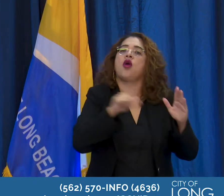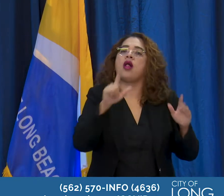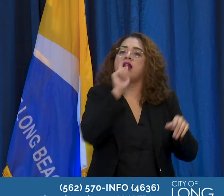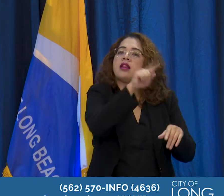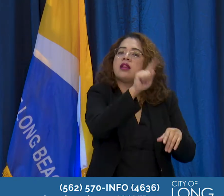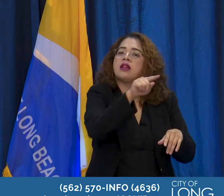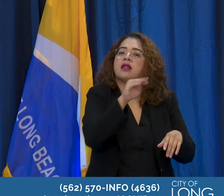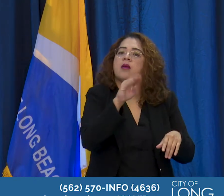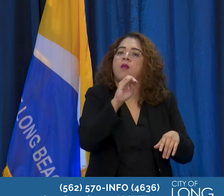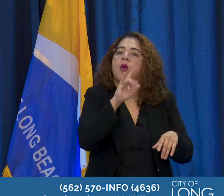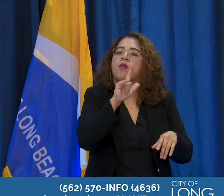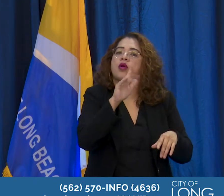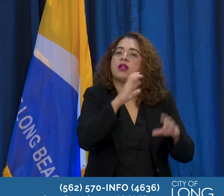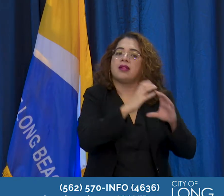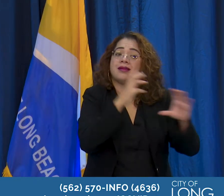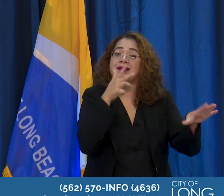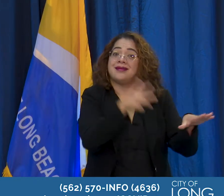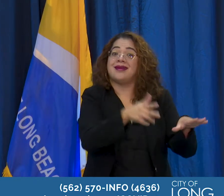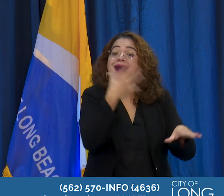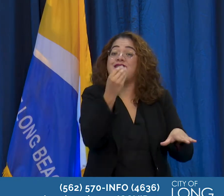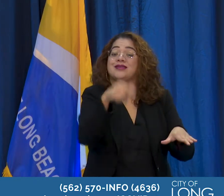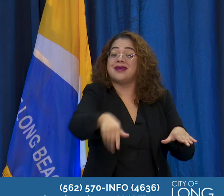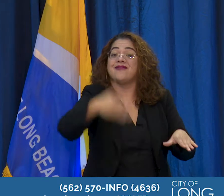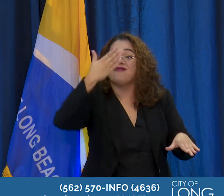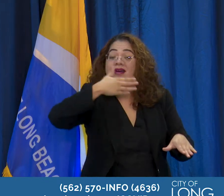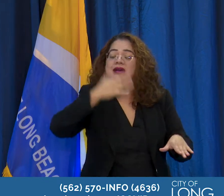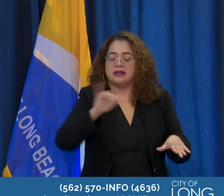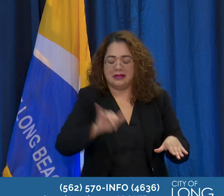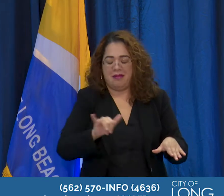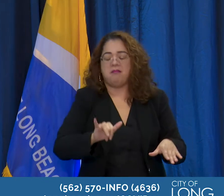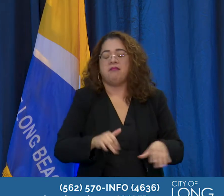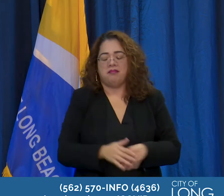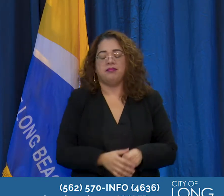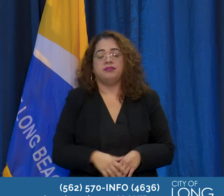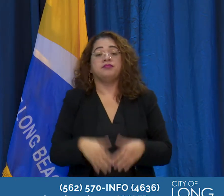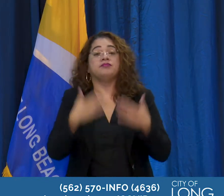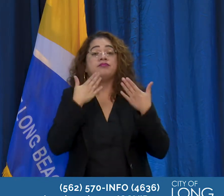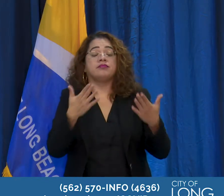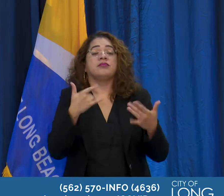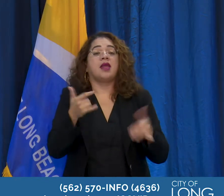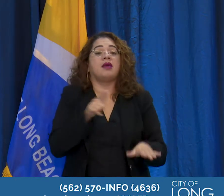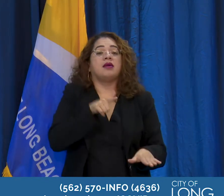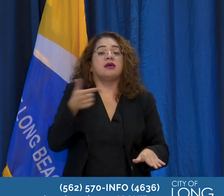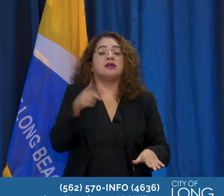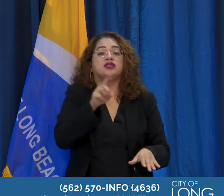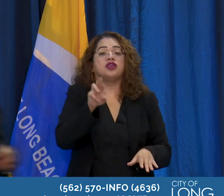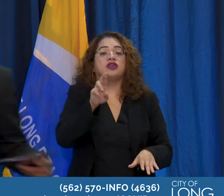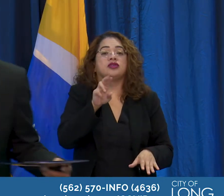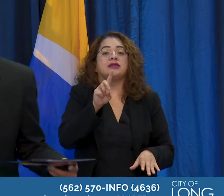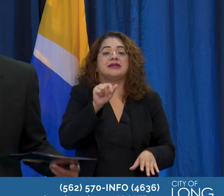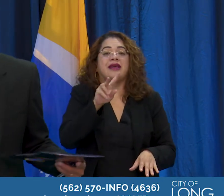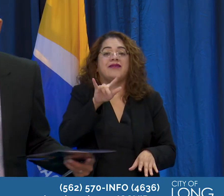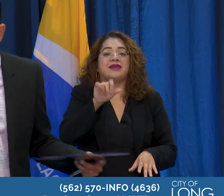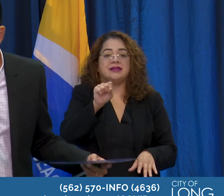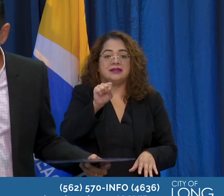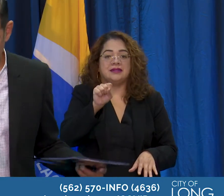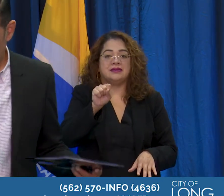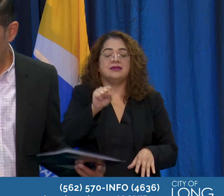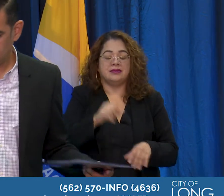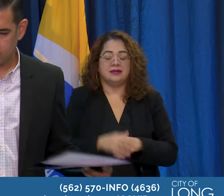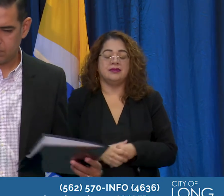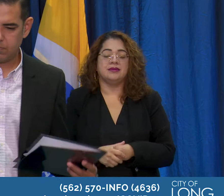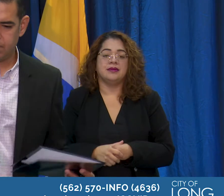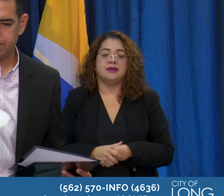I want to turn this over now to Dr. Davis for more of an update.